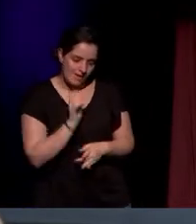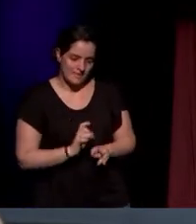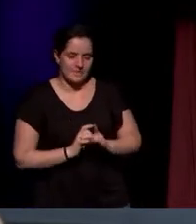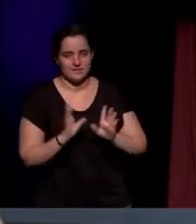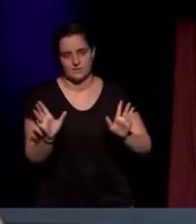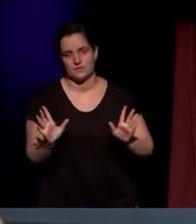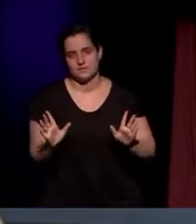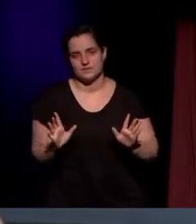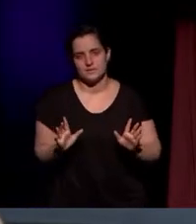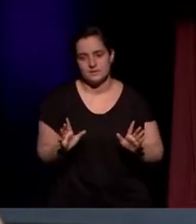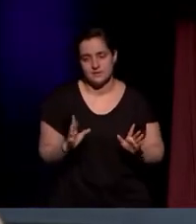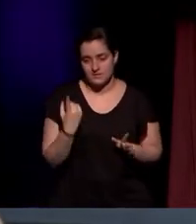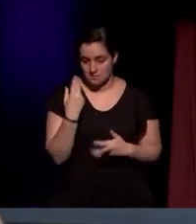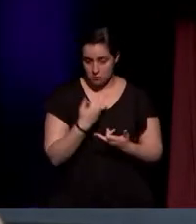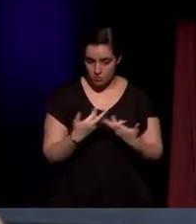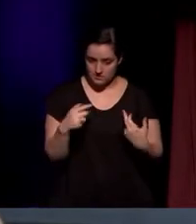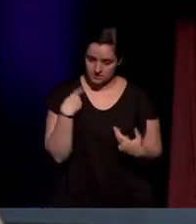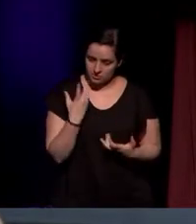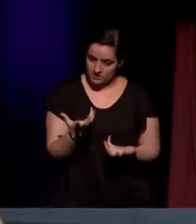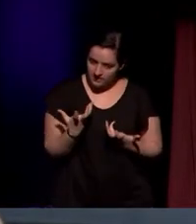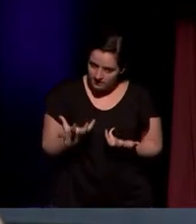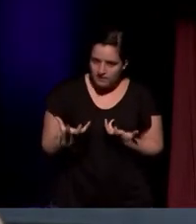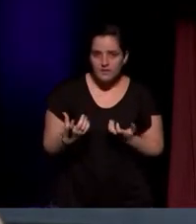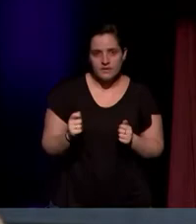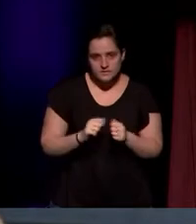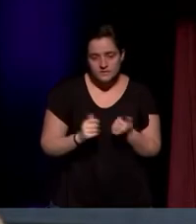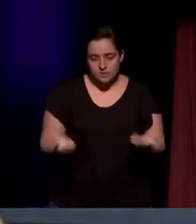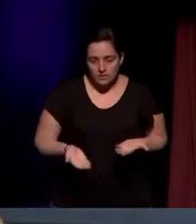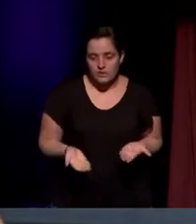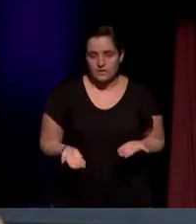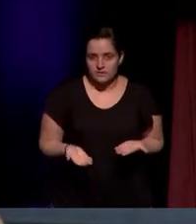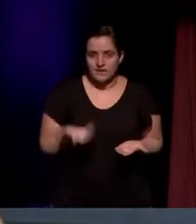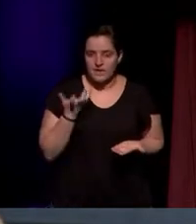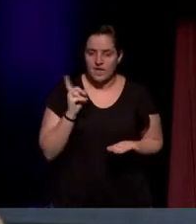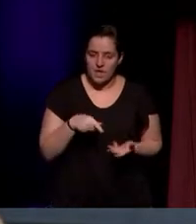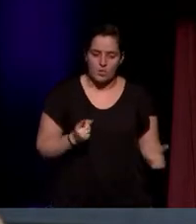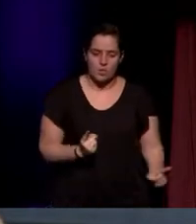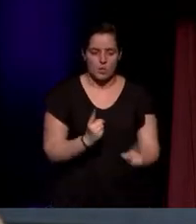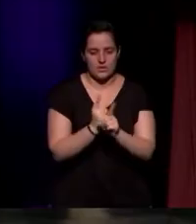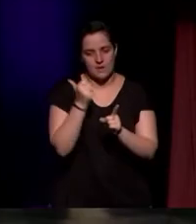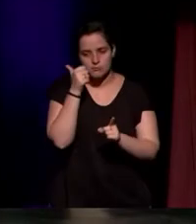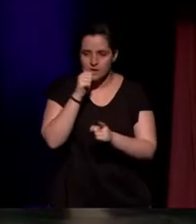It's one of the things we want to do now. is to promote a meeting, bring women